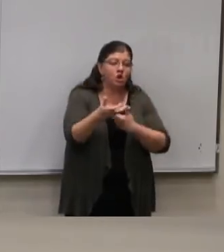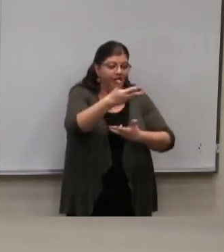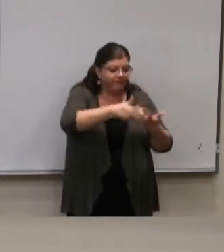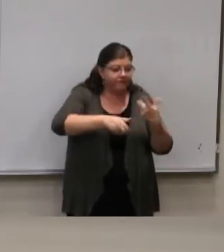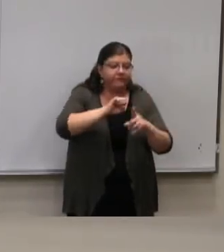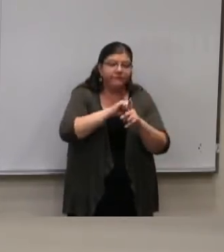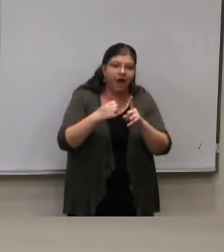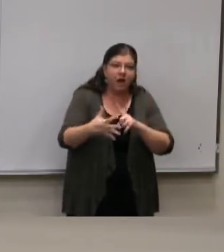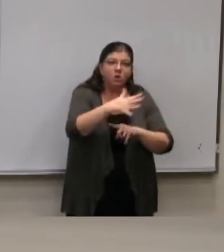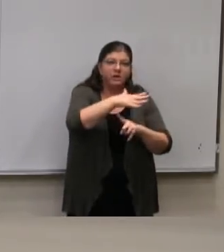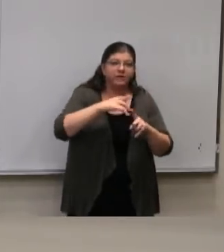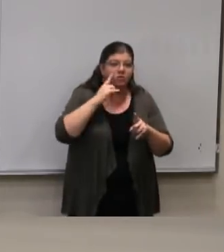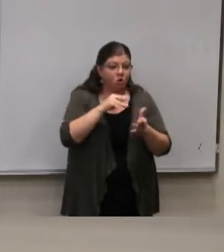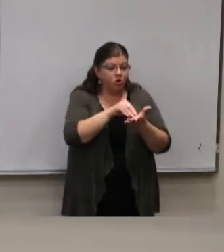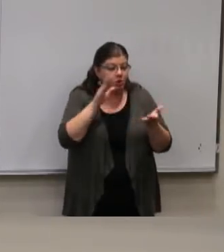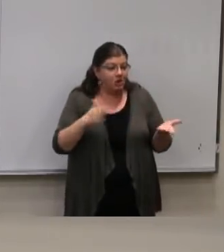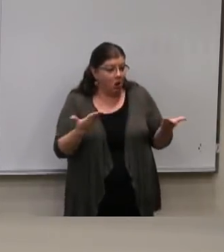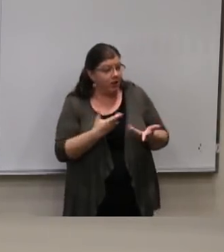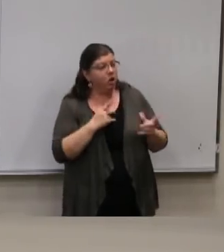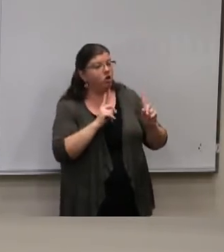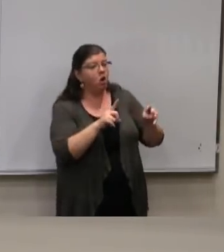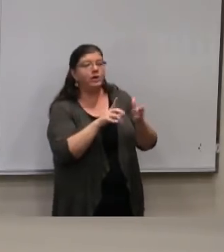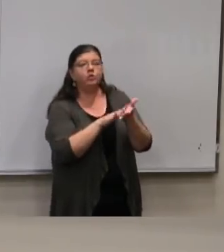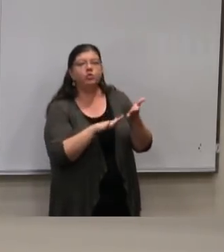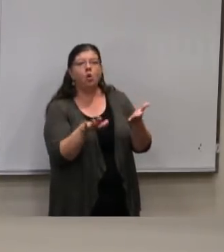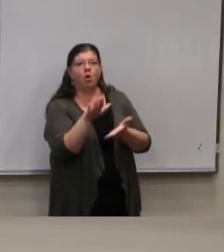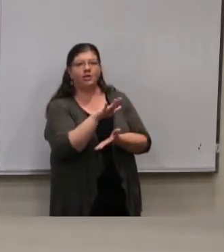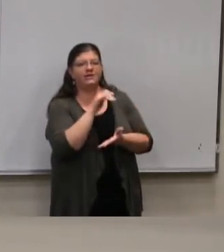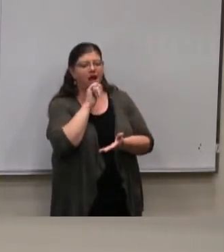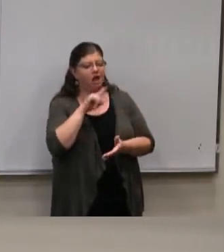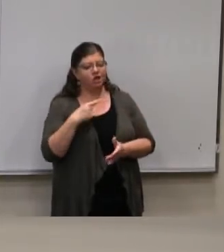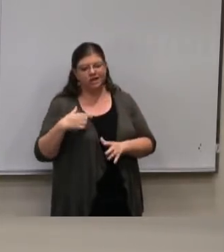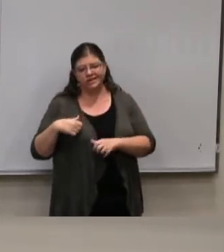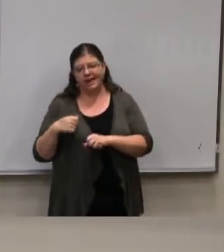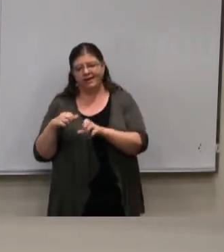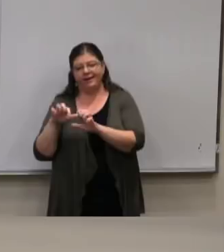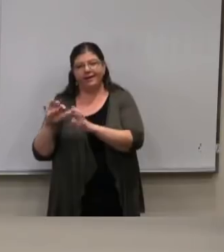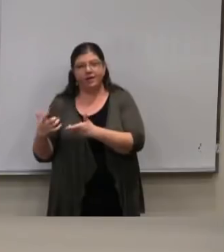They're here going to college, they're not taking classes, they are going to college.